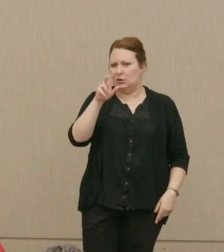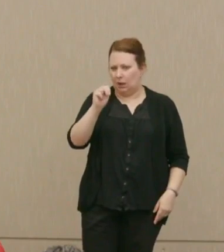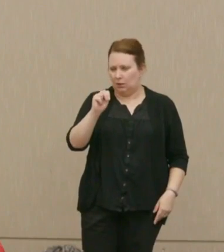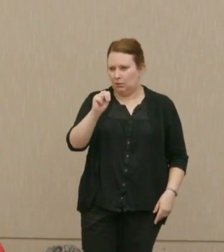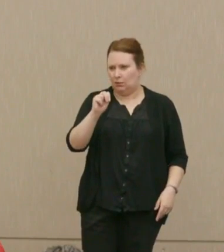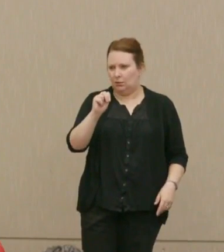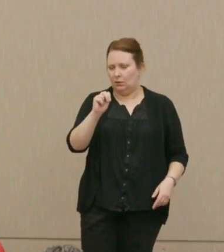00:54:58].